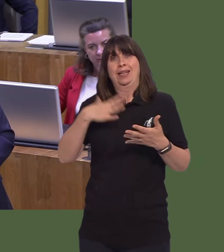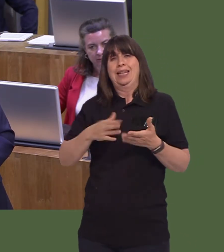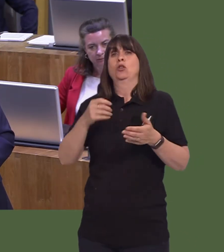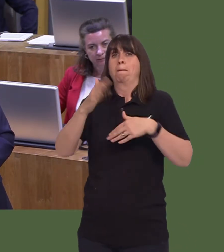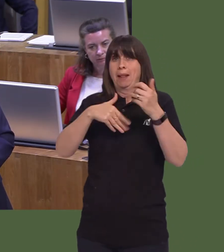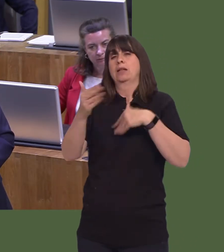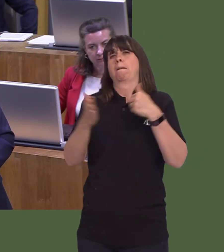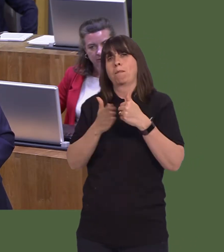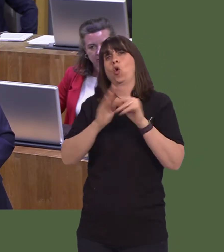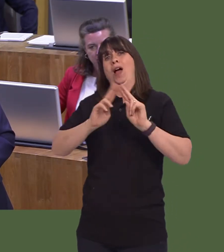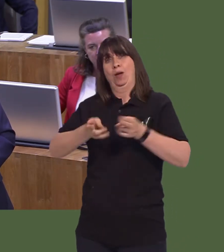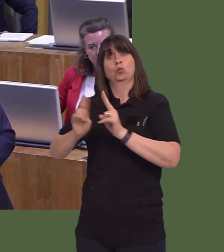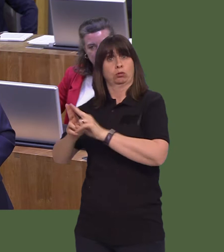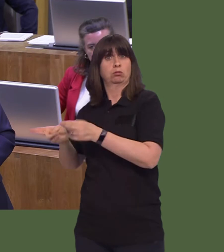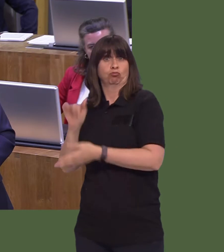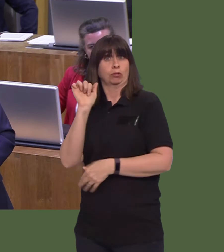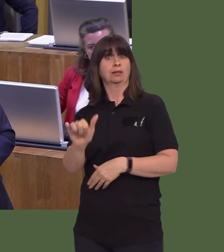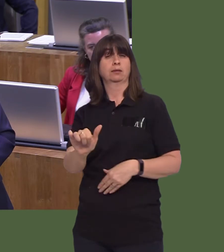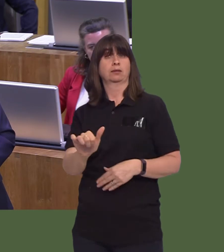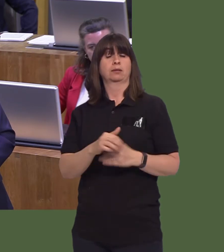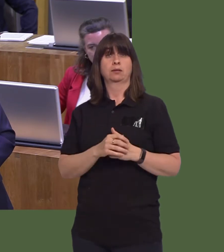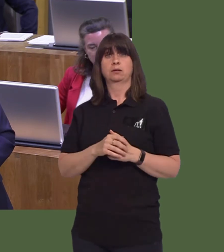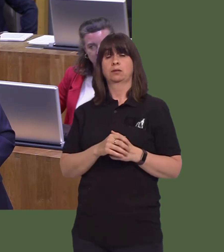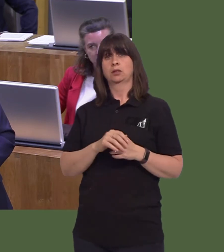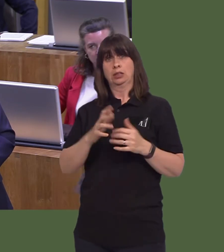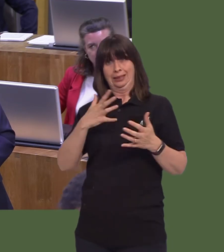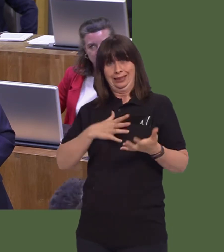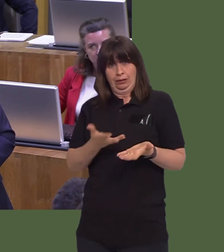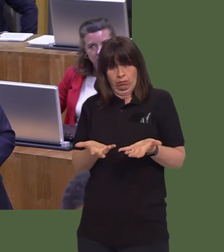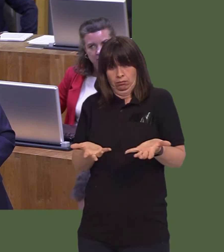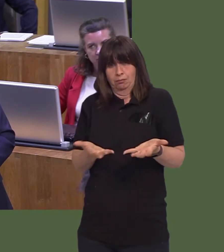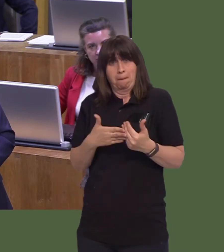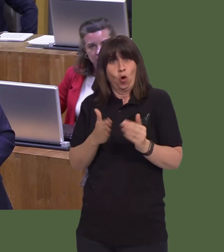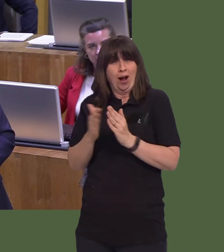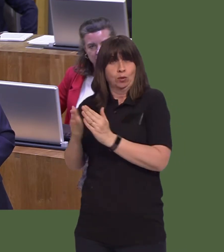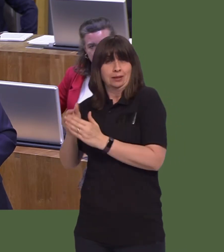But it's about making sure that the supply properly matches the demand that's there.